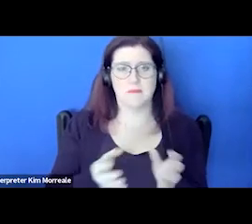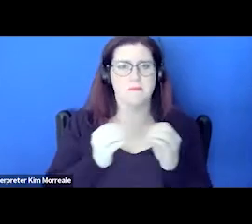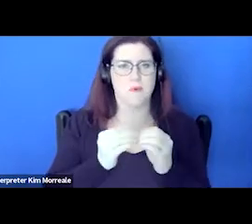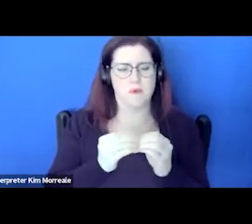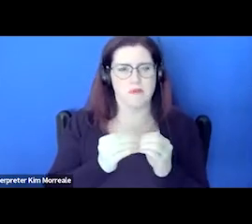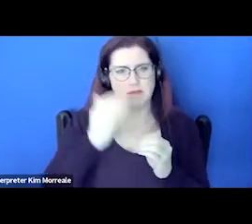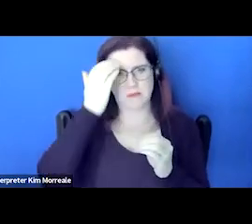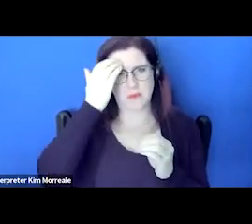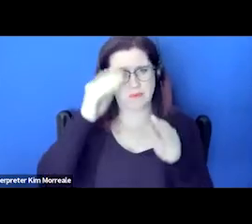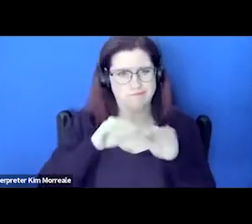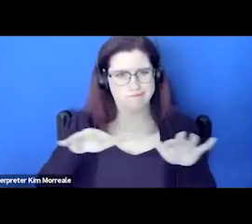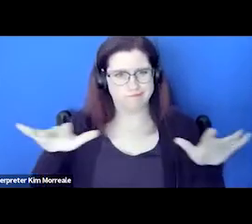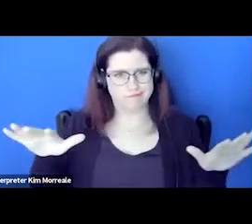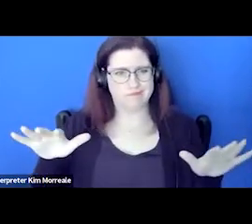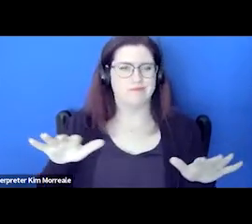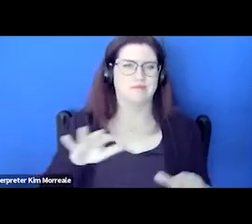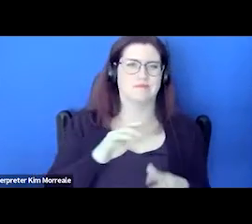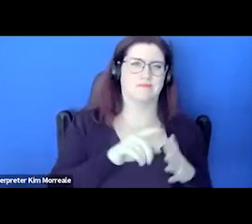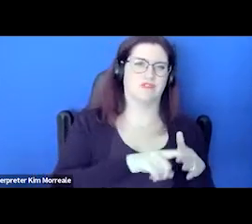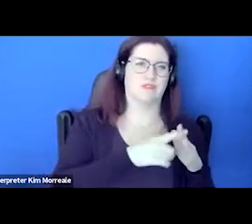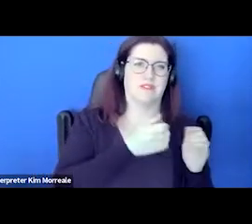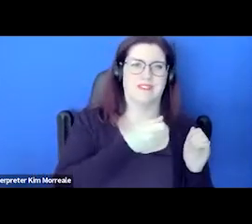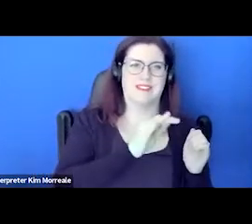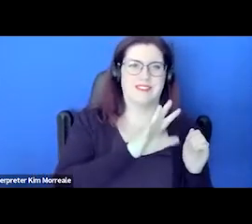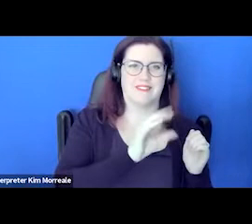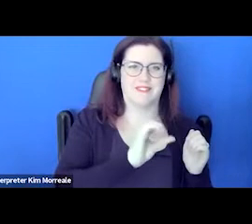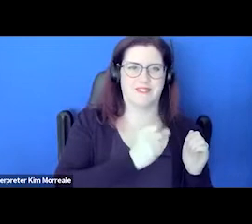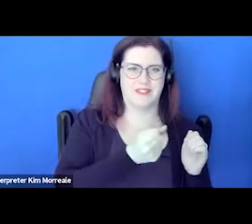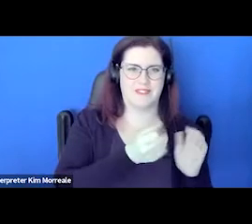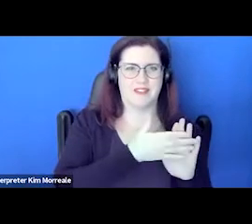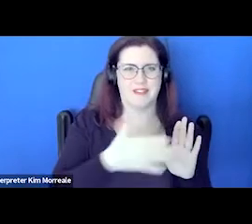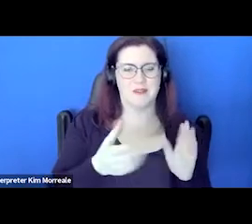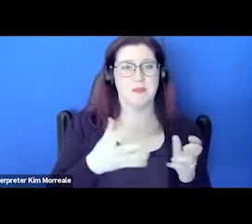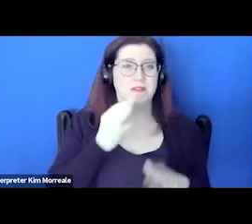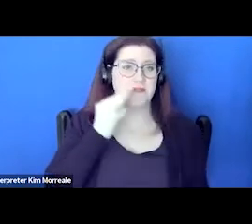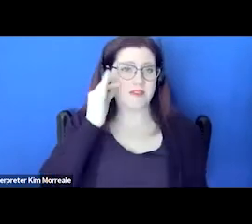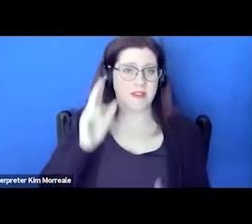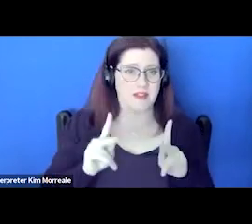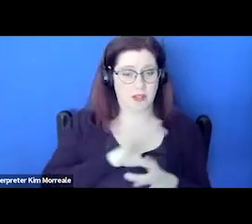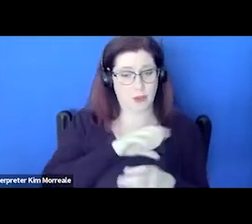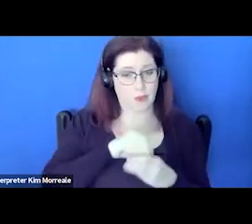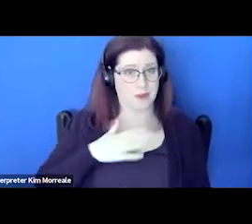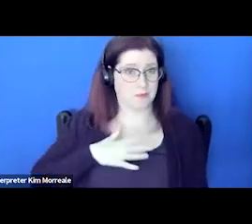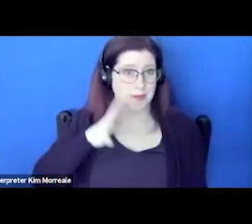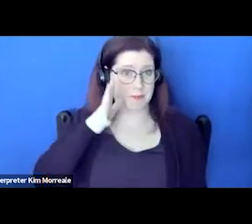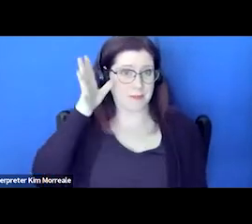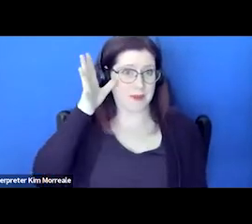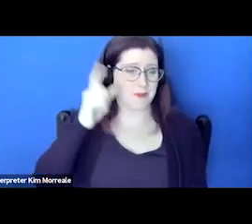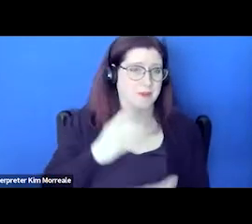In the 1950s, many of the native people, including my parents were removed from the reservation